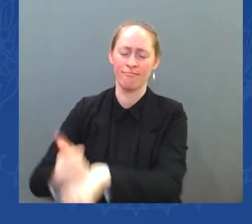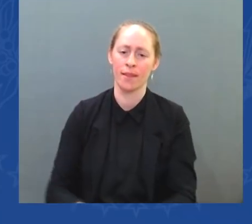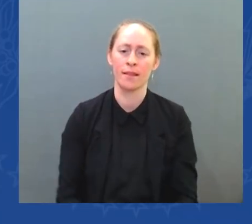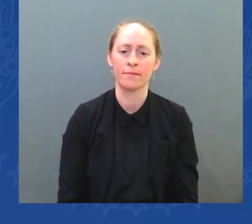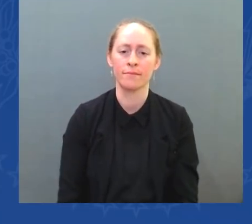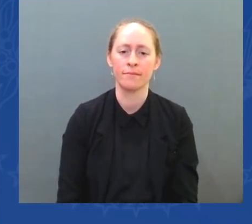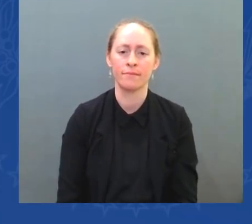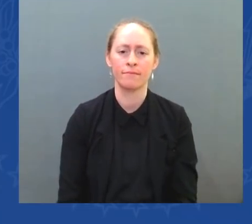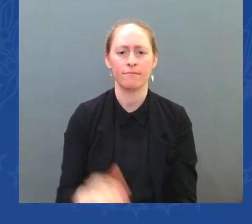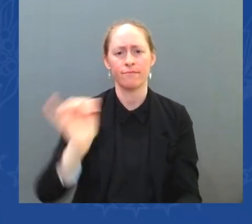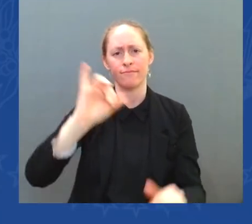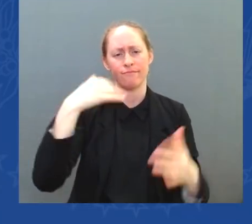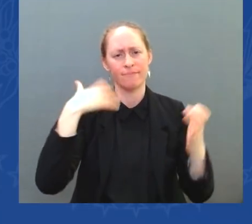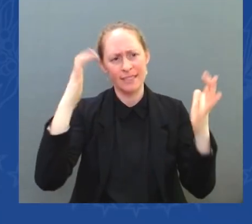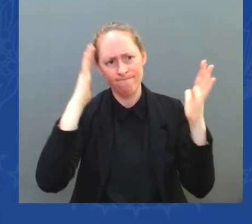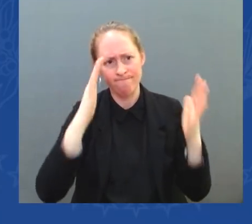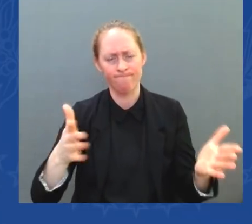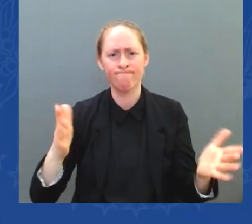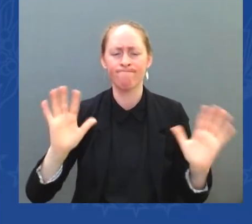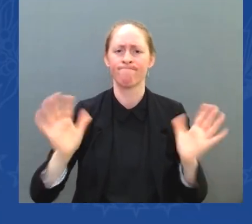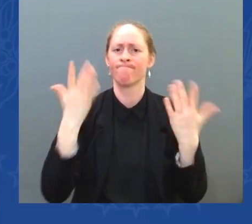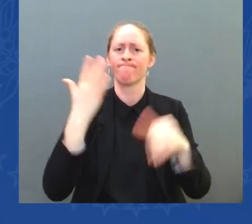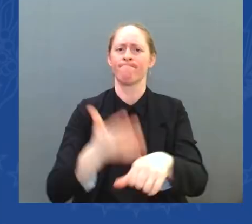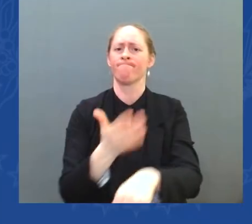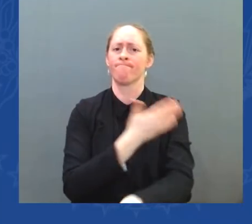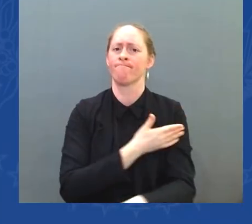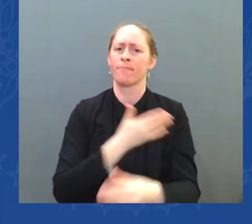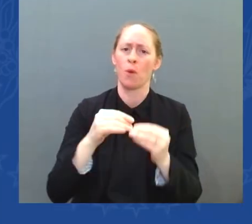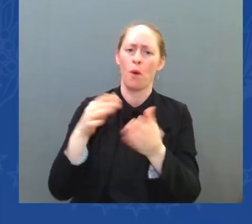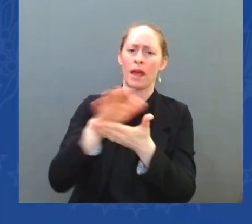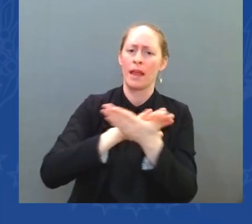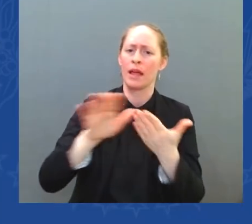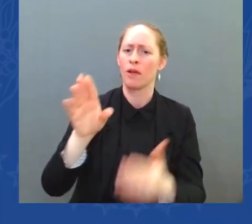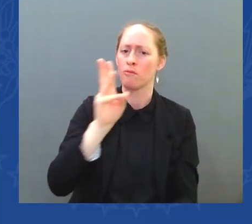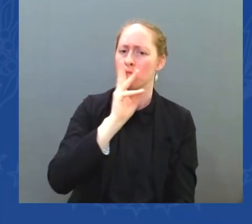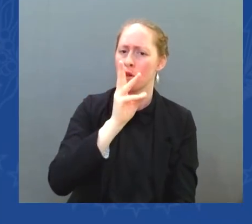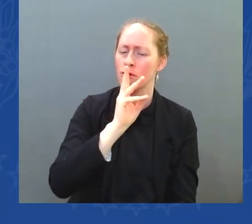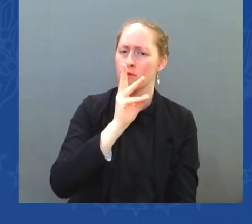Lewis & Clark Rural Water system, to bring clean, reliable drinking water